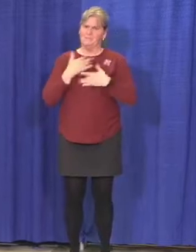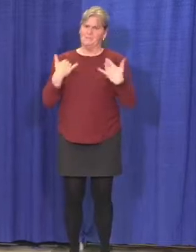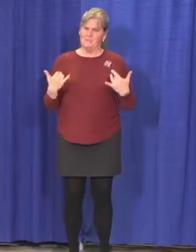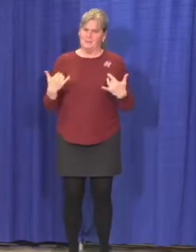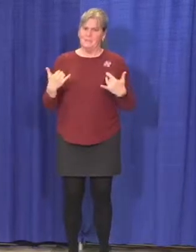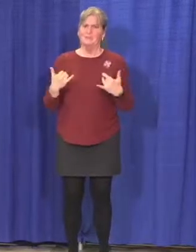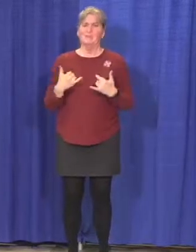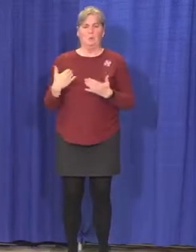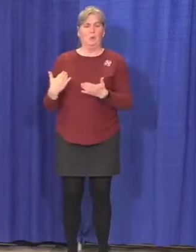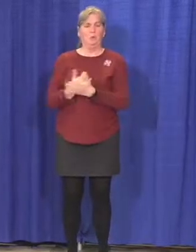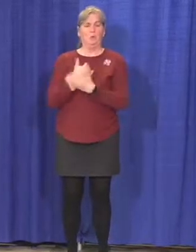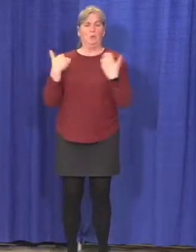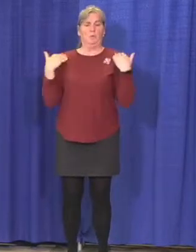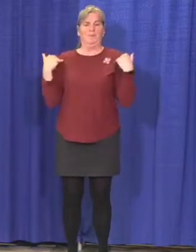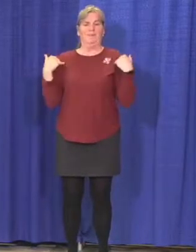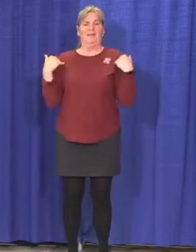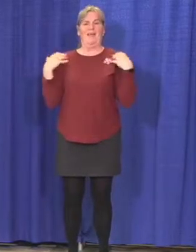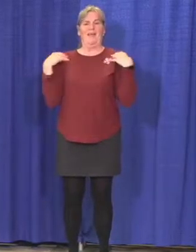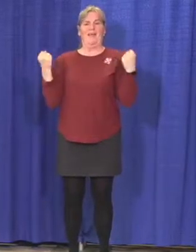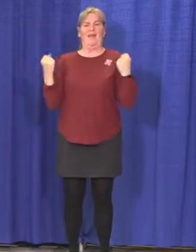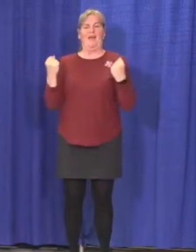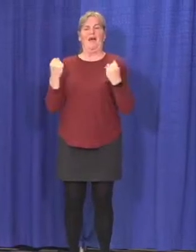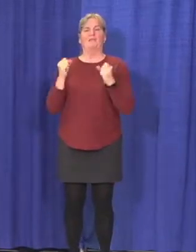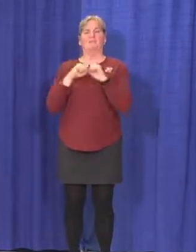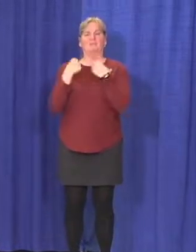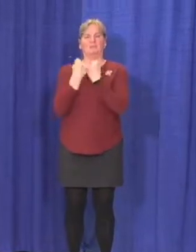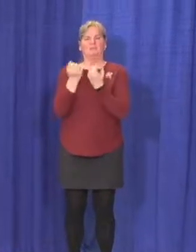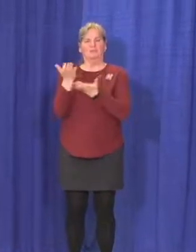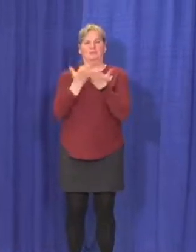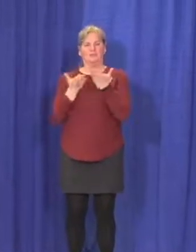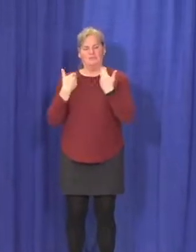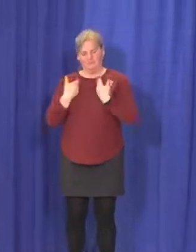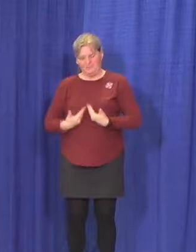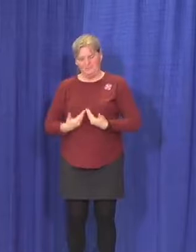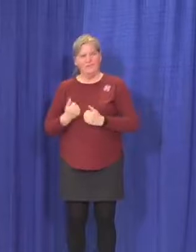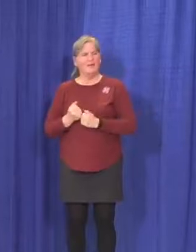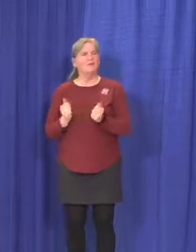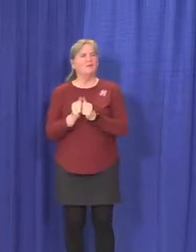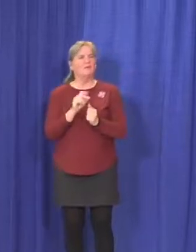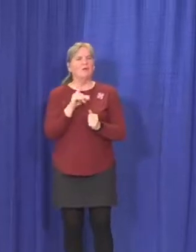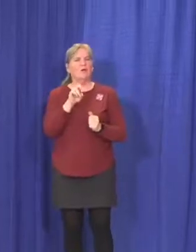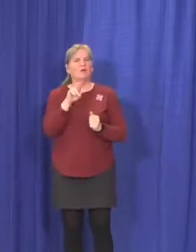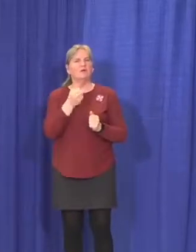I am pleased to be here as the new Minister of health and social services with Doctor